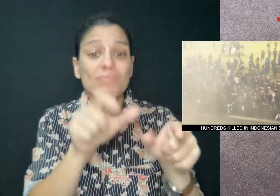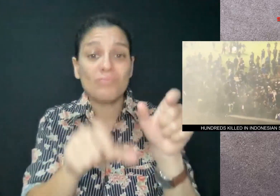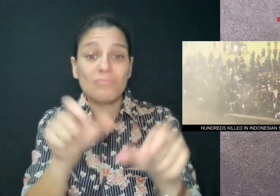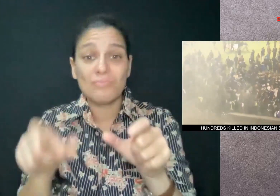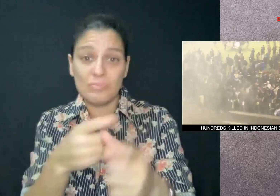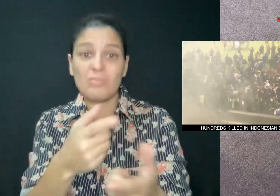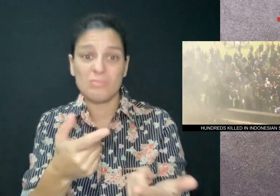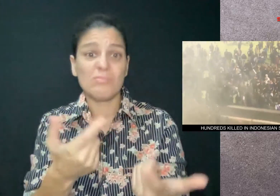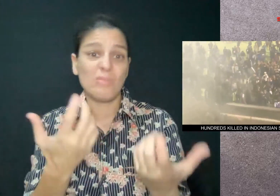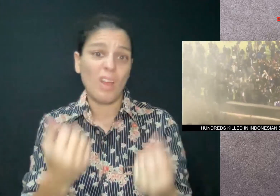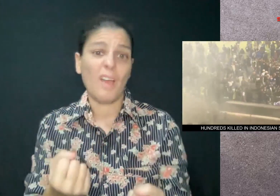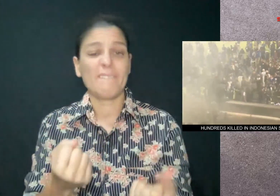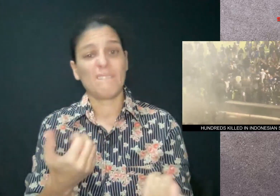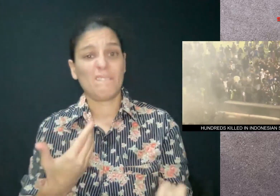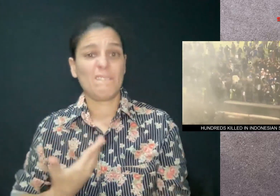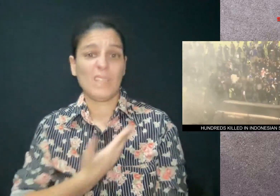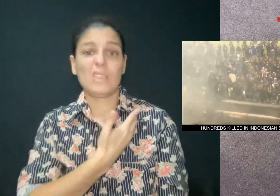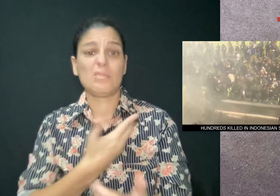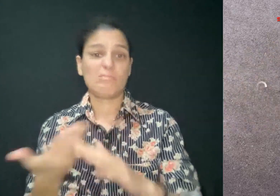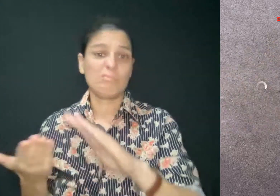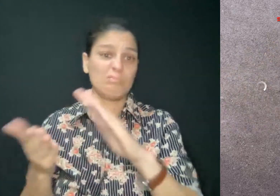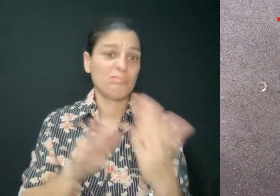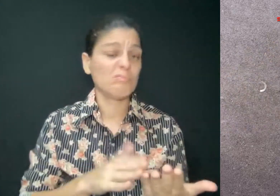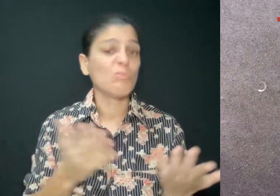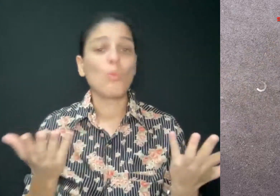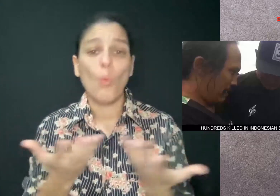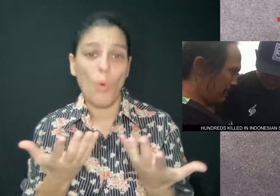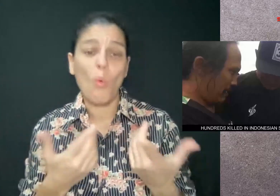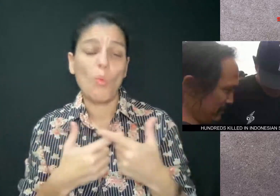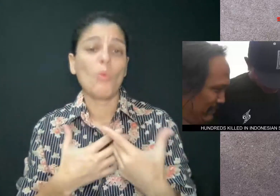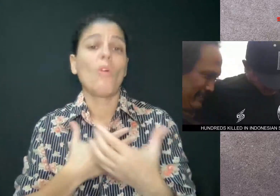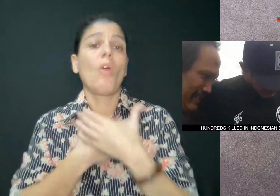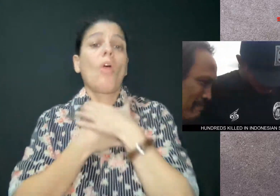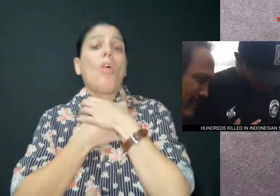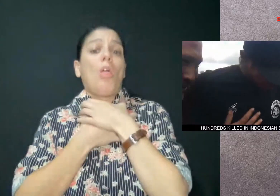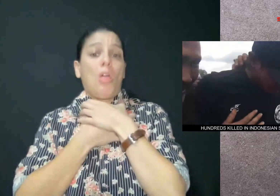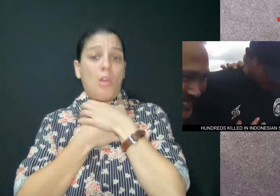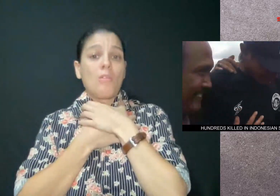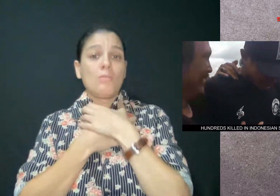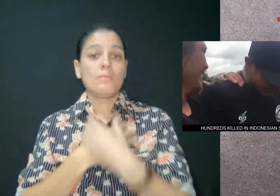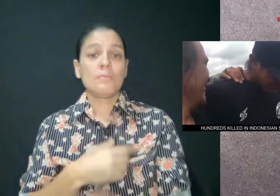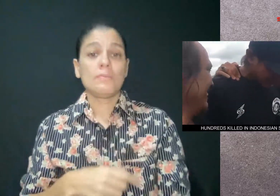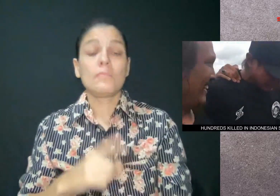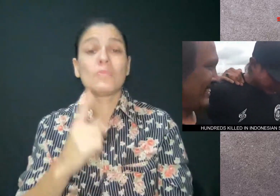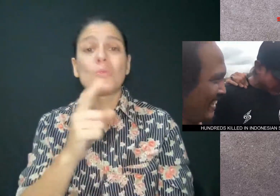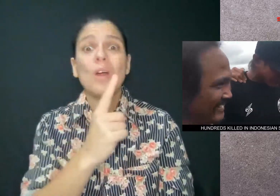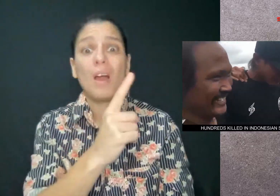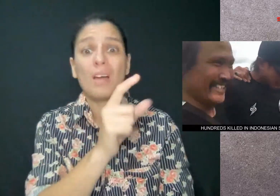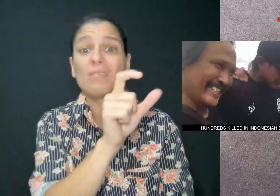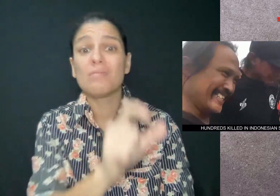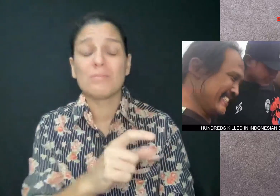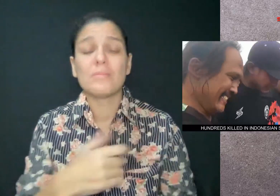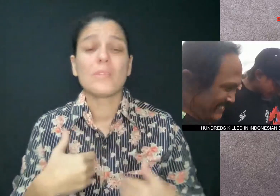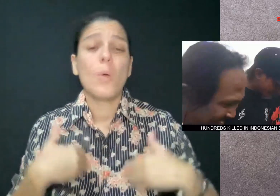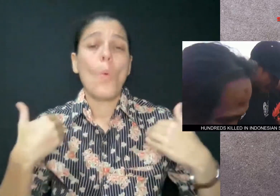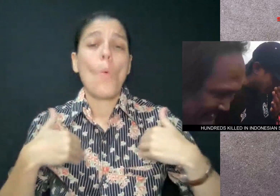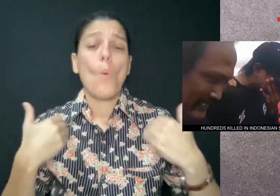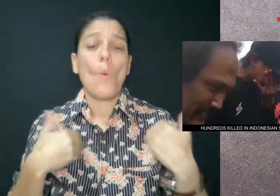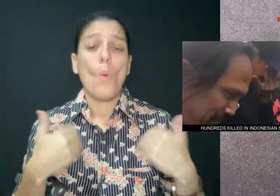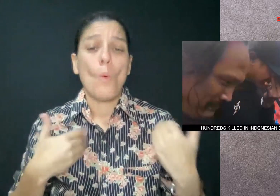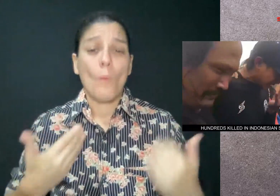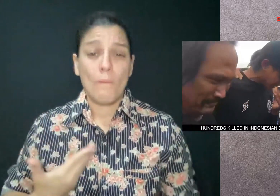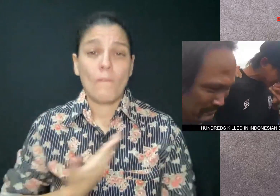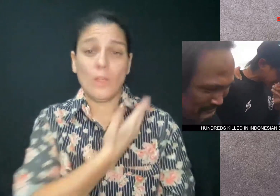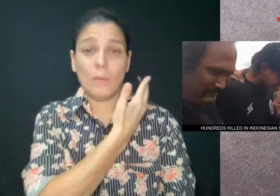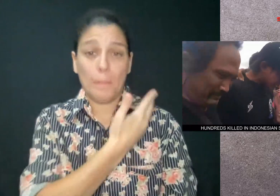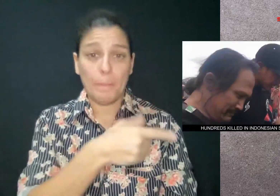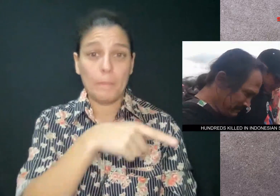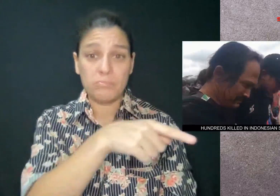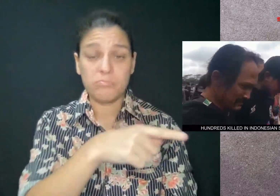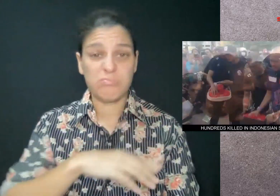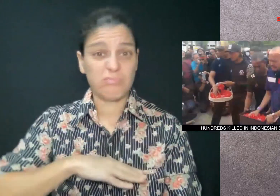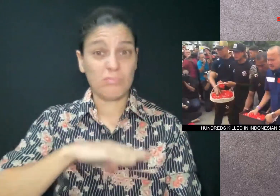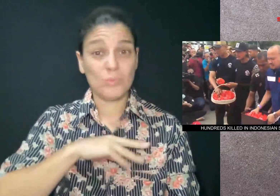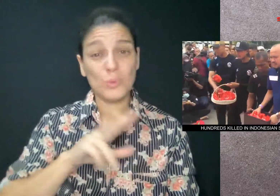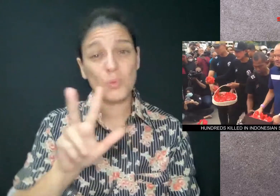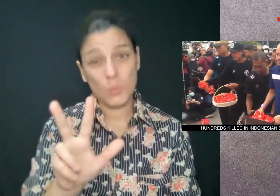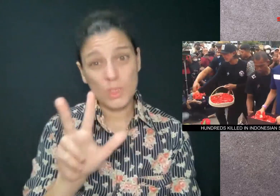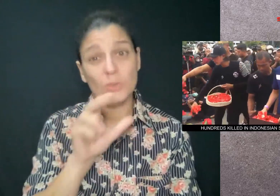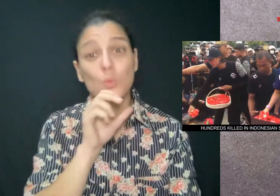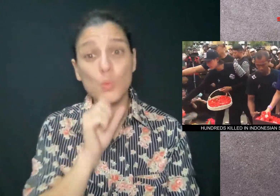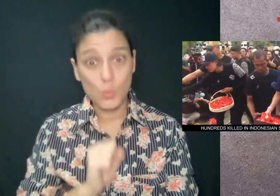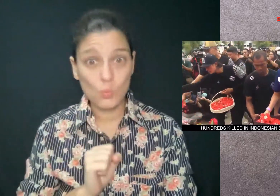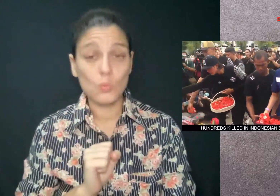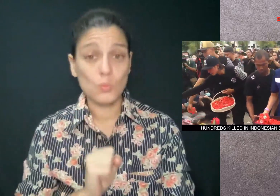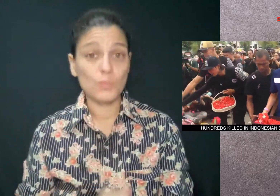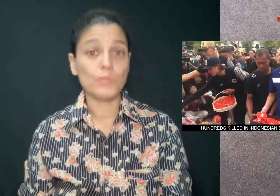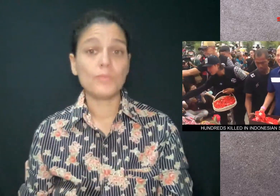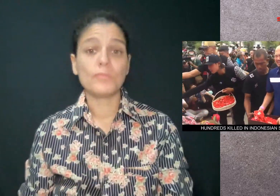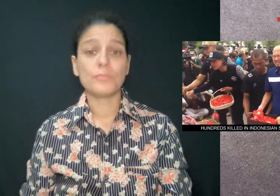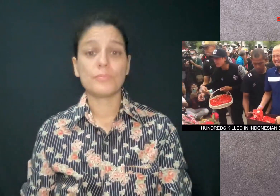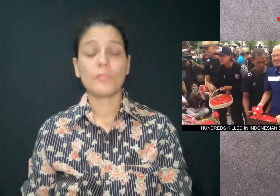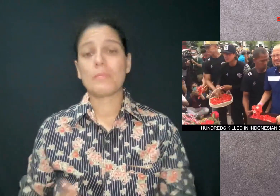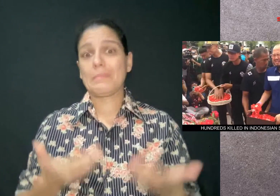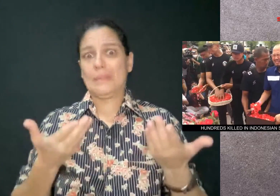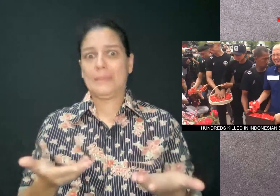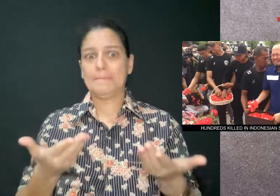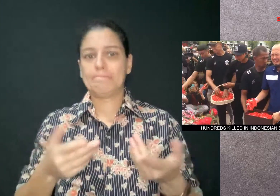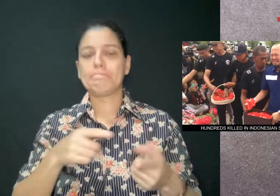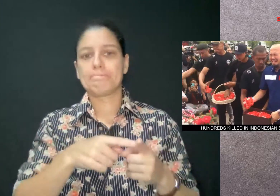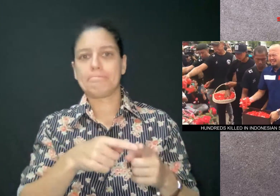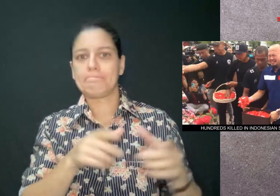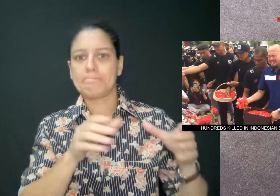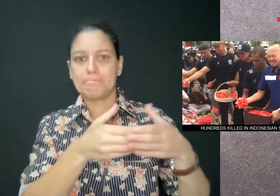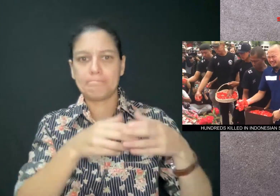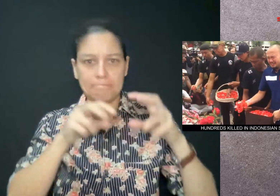from suffocation the youngest victim was three years old